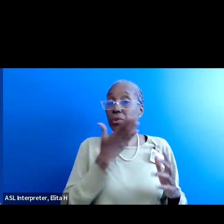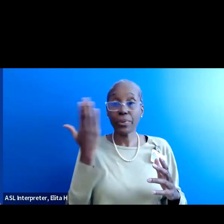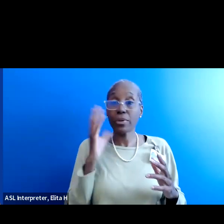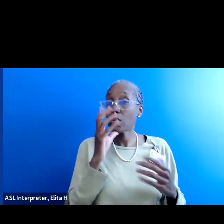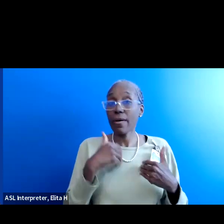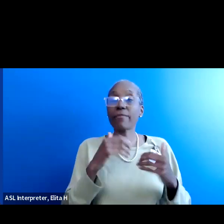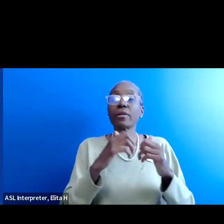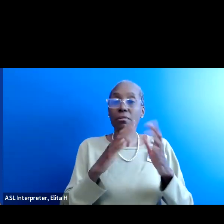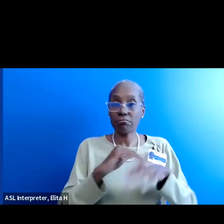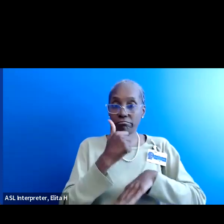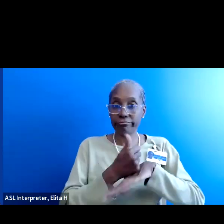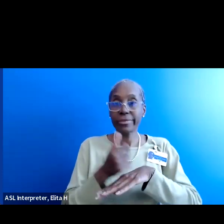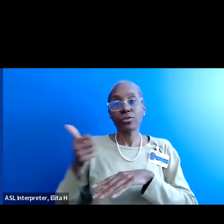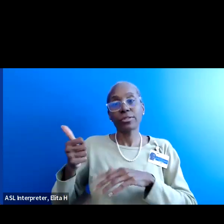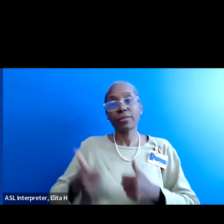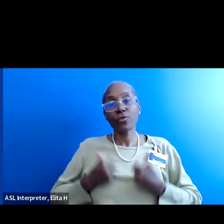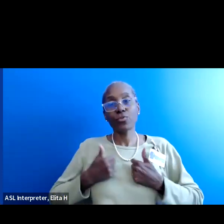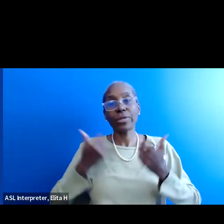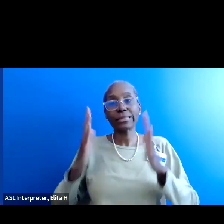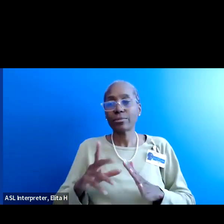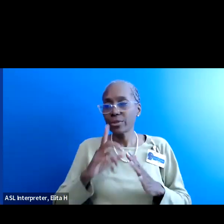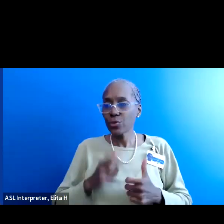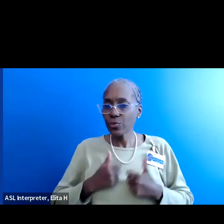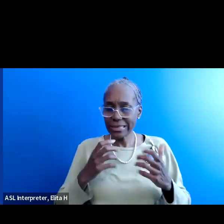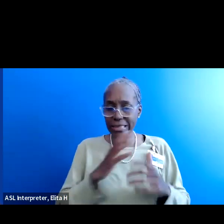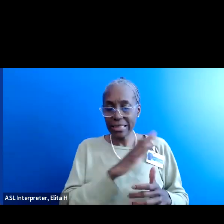And if you're a resident, help make sure the resident council is resident-led